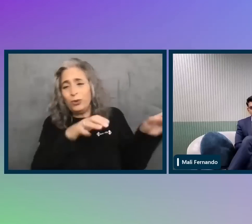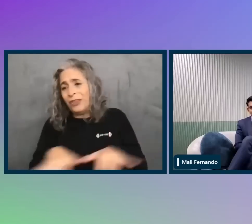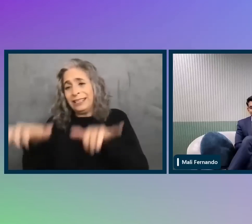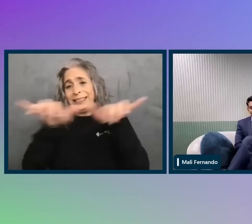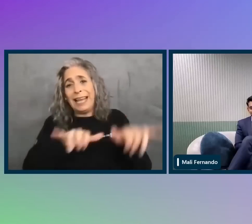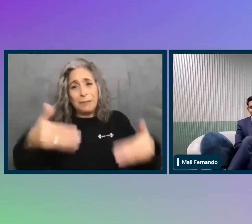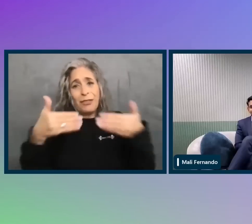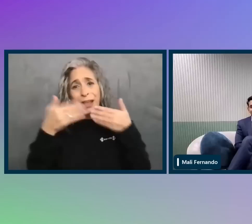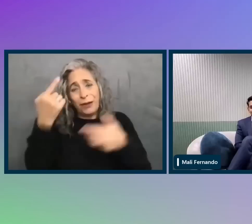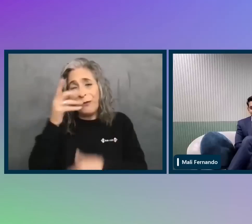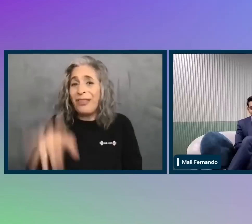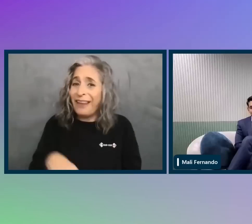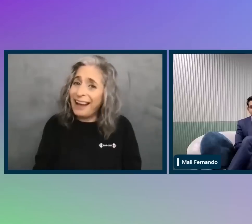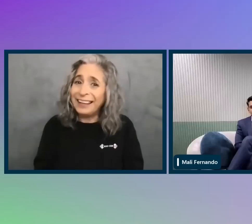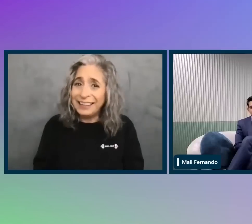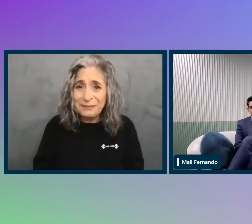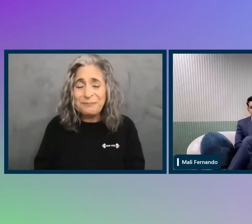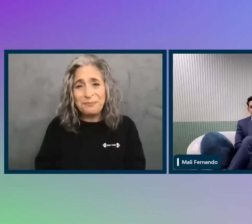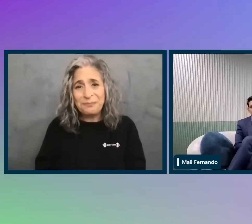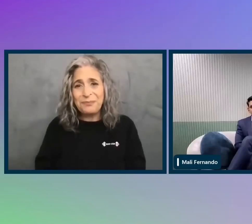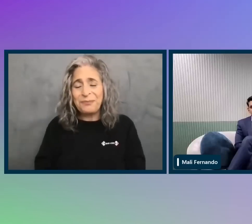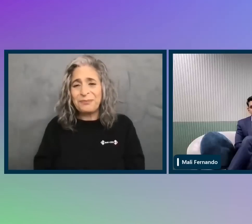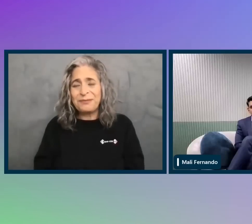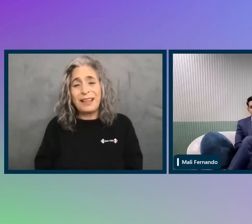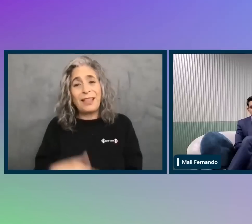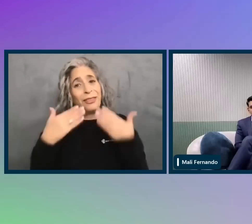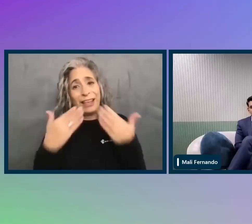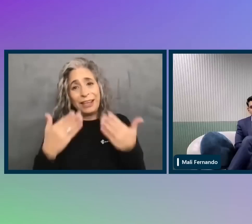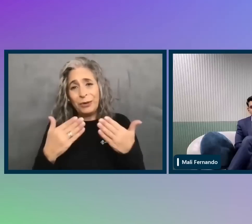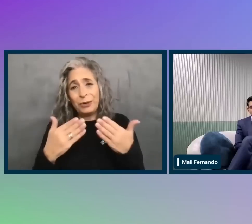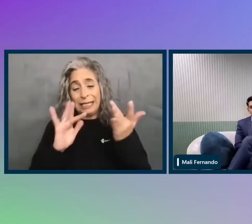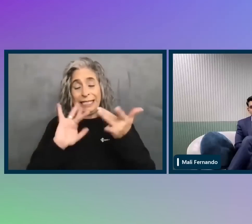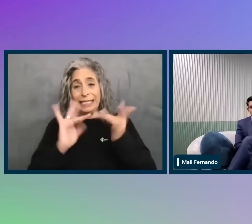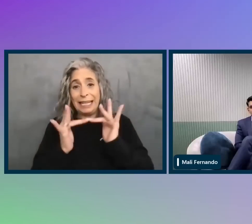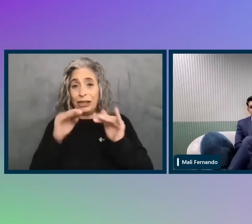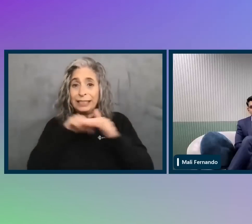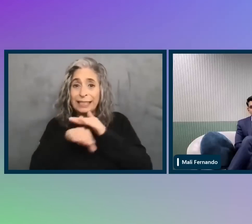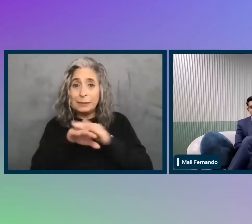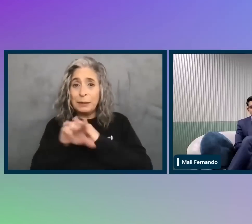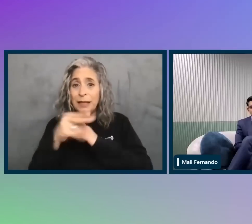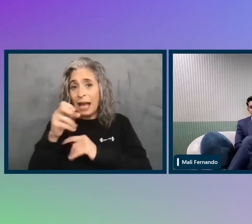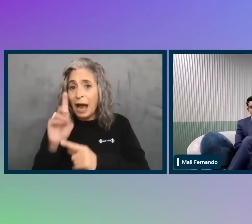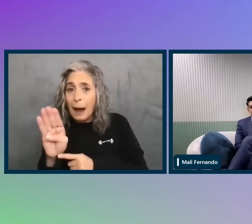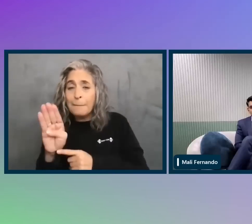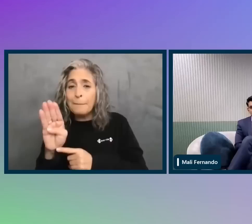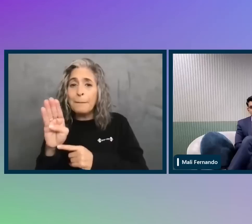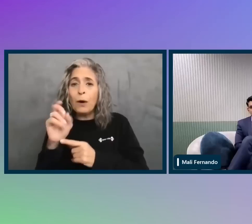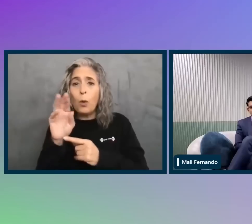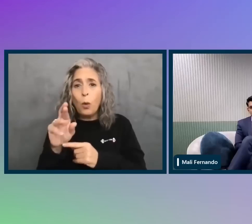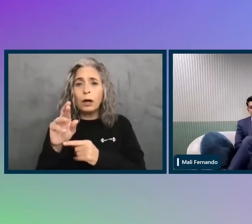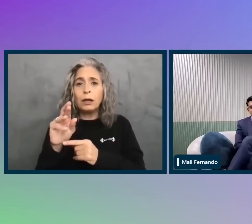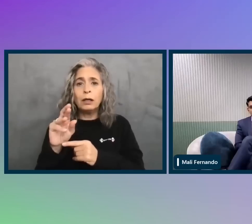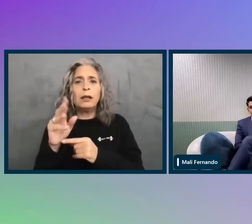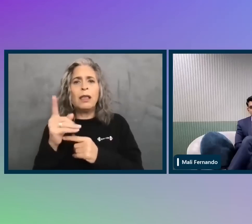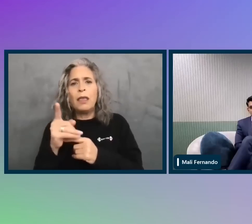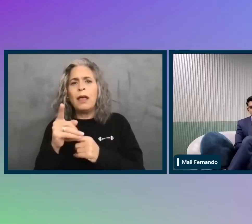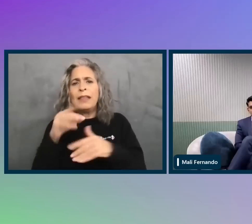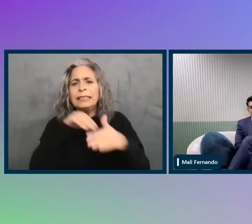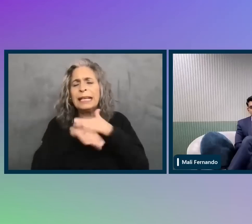I think the digital accessibility hub, or the accessibility hub that you were talking about is available